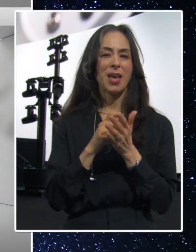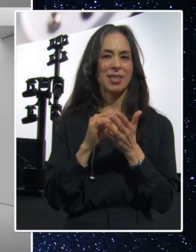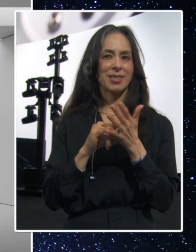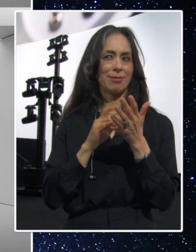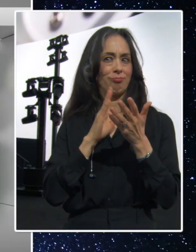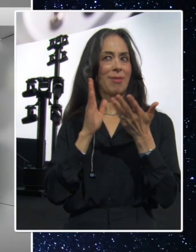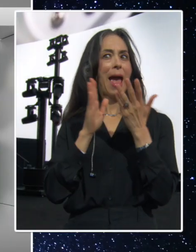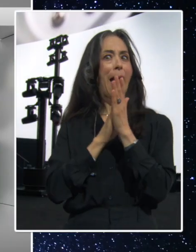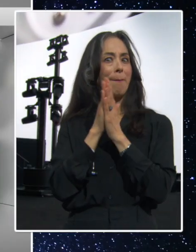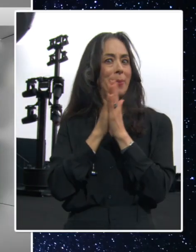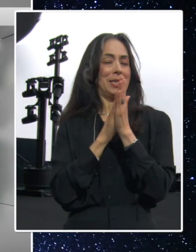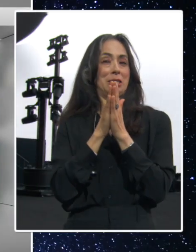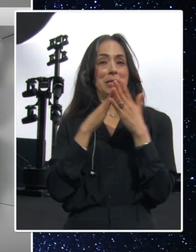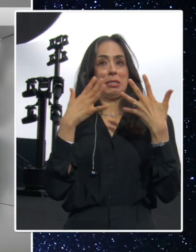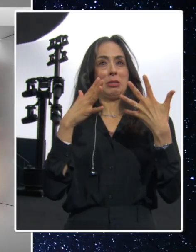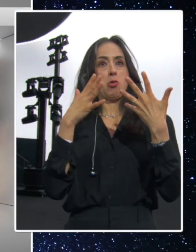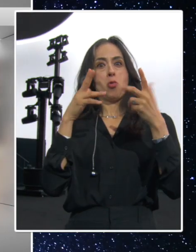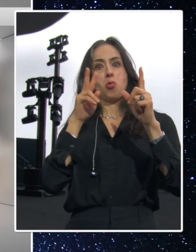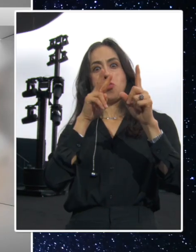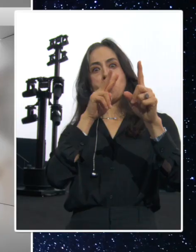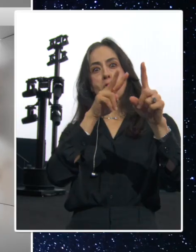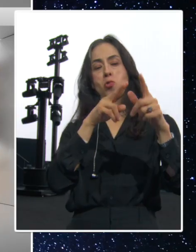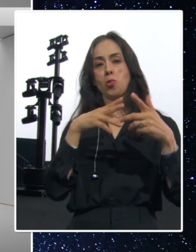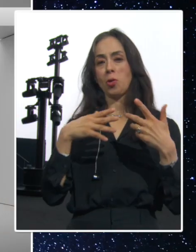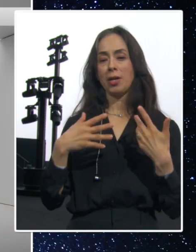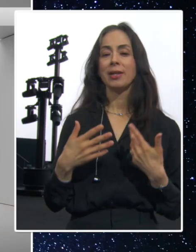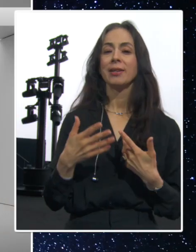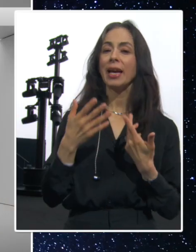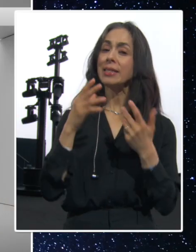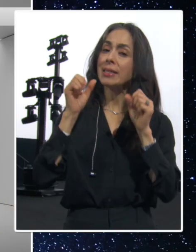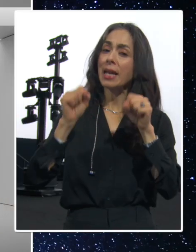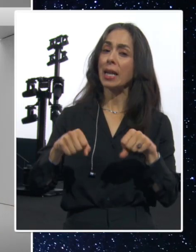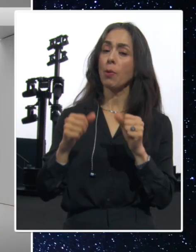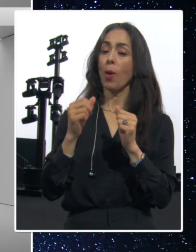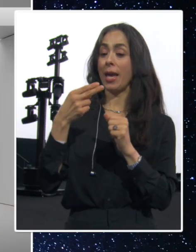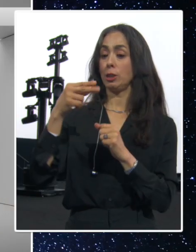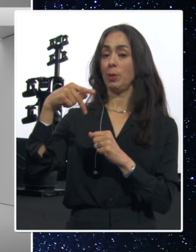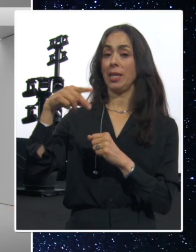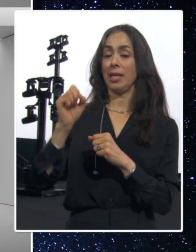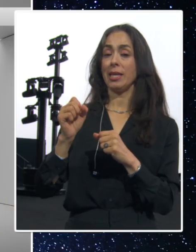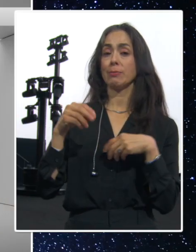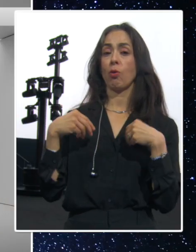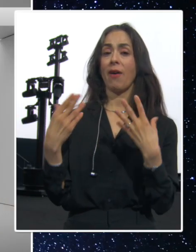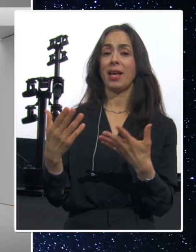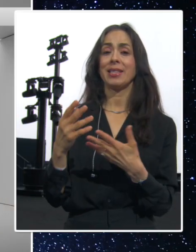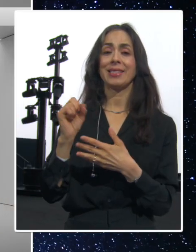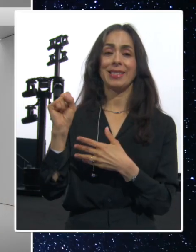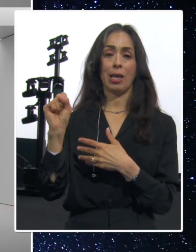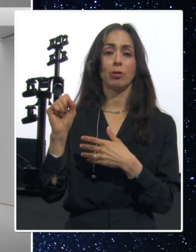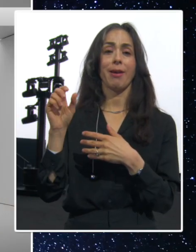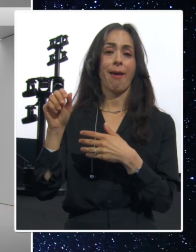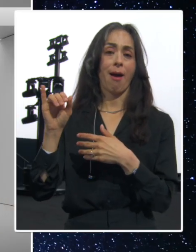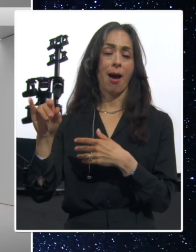And with these partners, it's attainable. HPE is providing SKILD AI with essential technology,